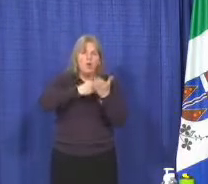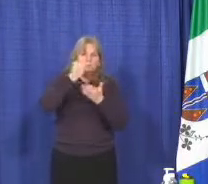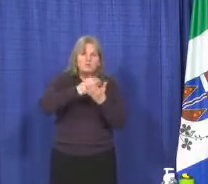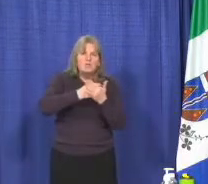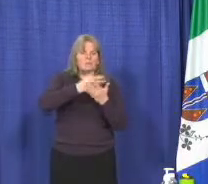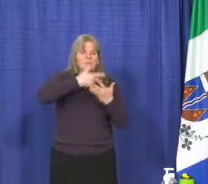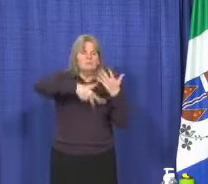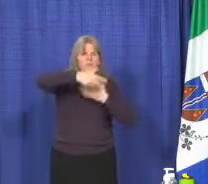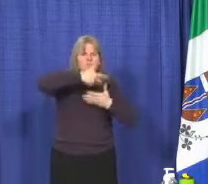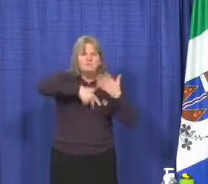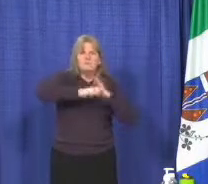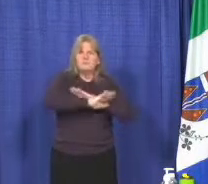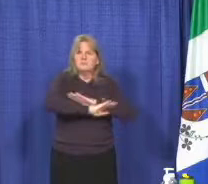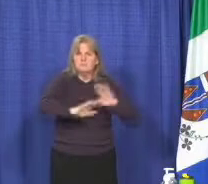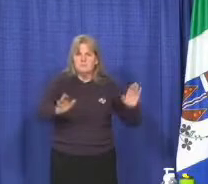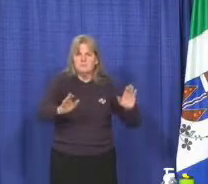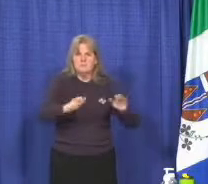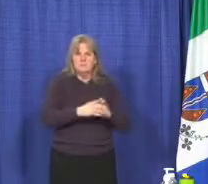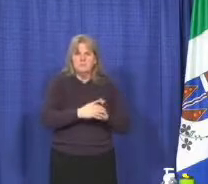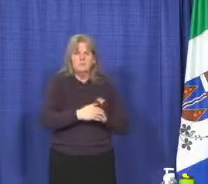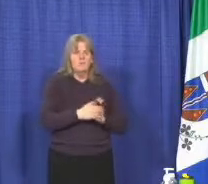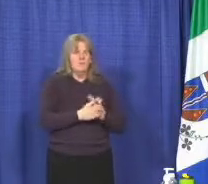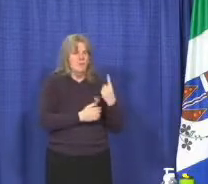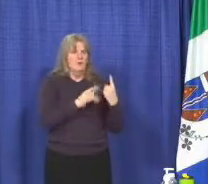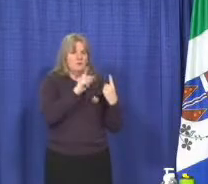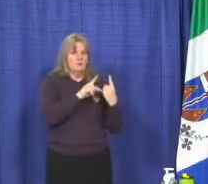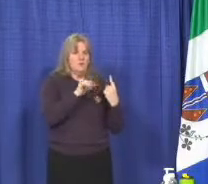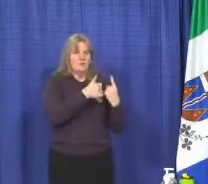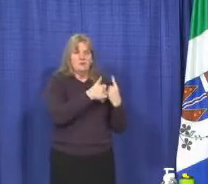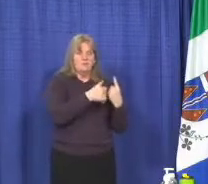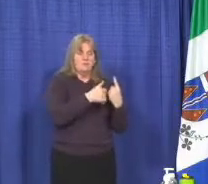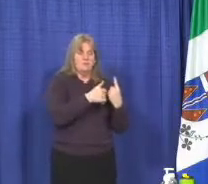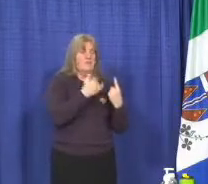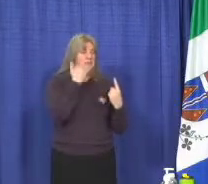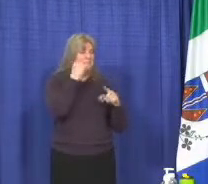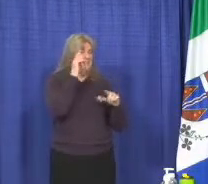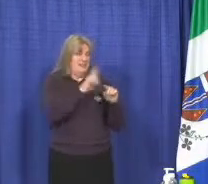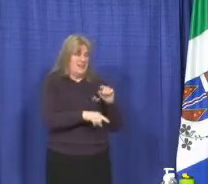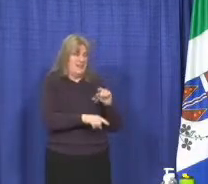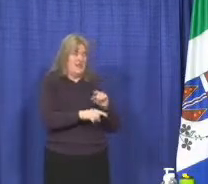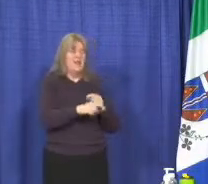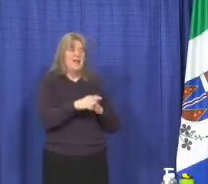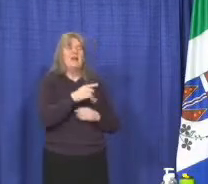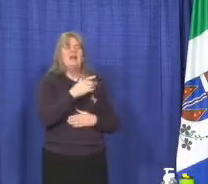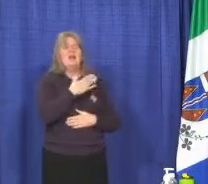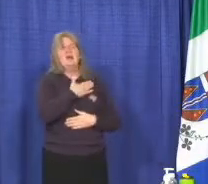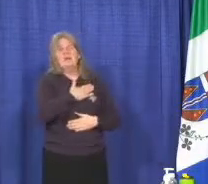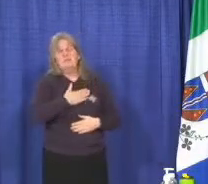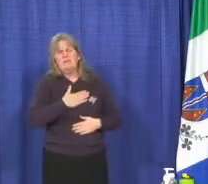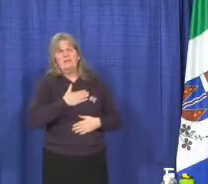shopping or mixing with the public. When not possible please be